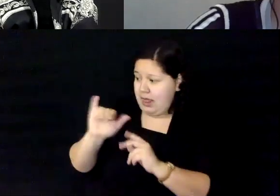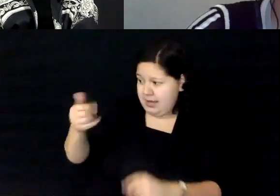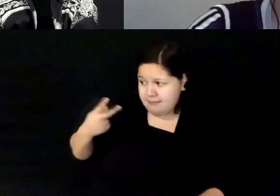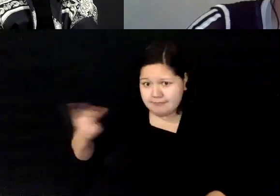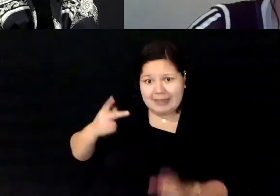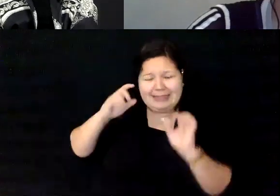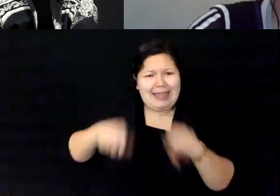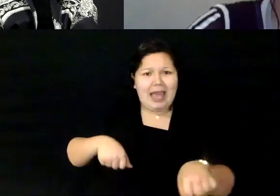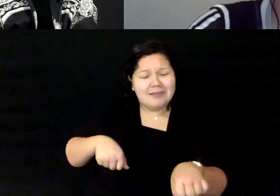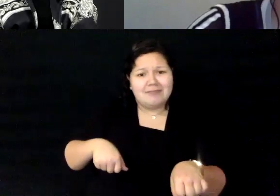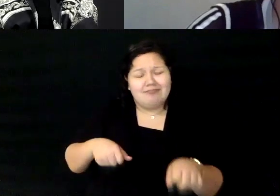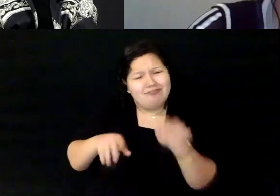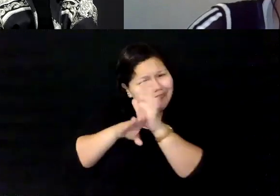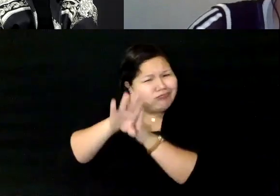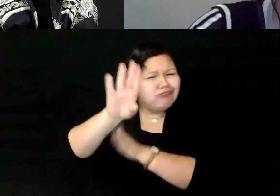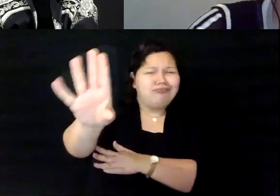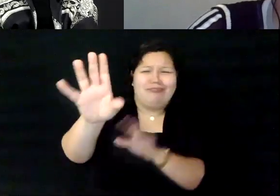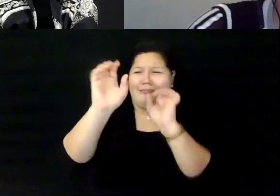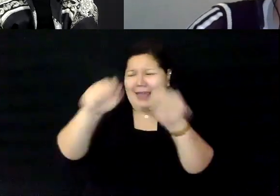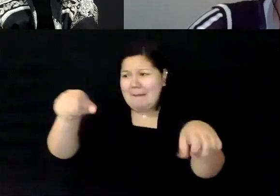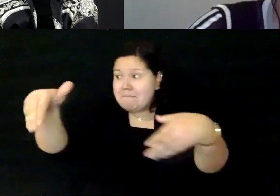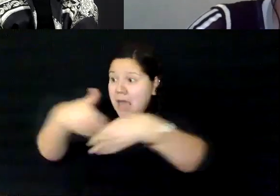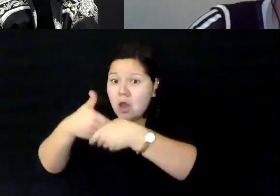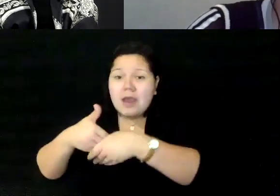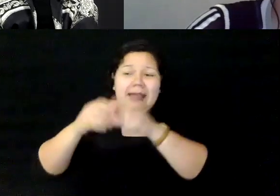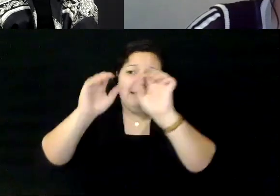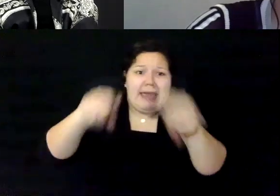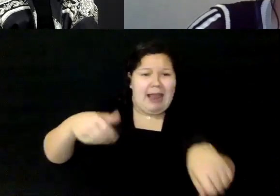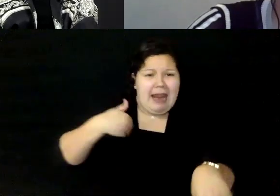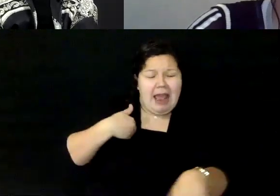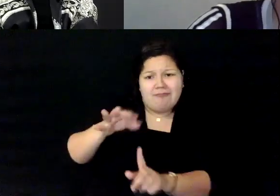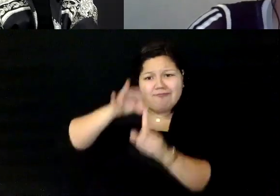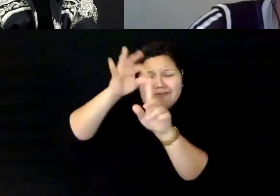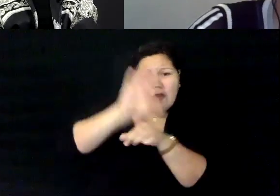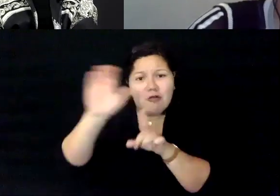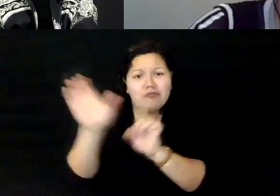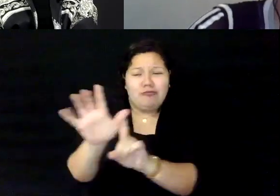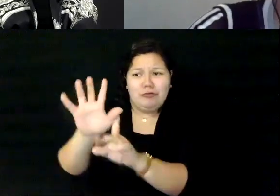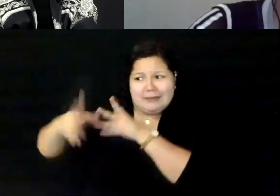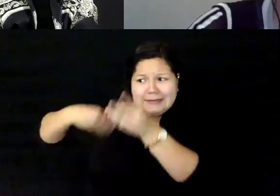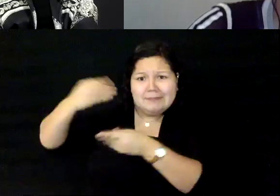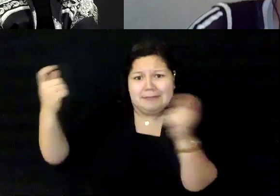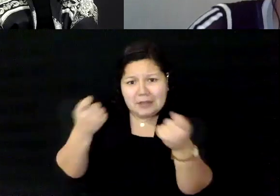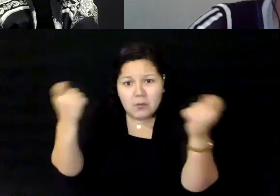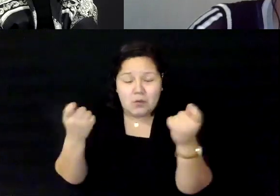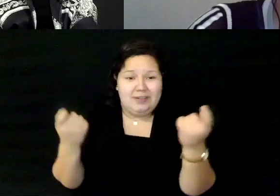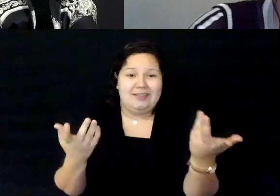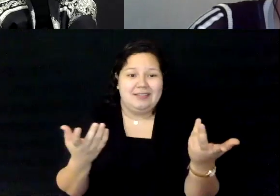and to get married, and to perform rituals, you know. Like, contemporary art, that celebrates our